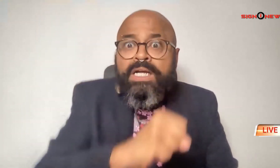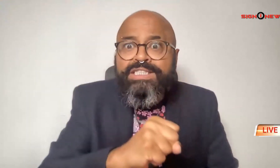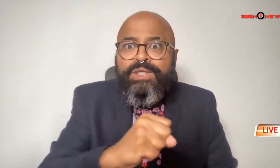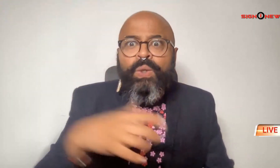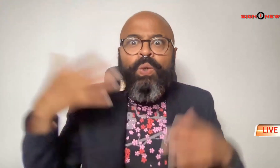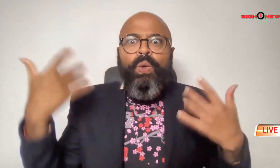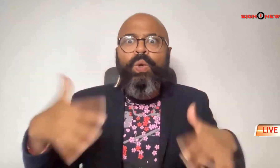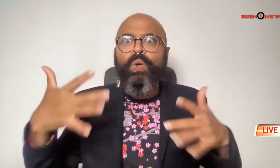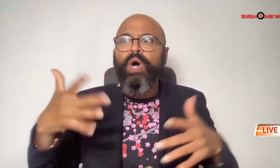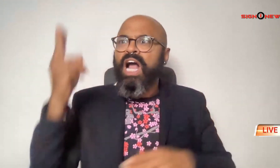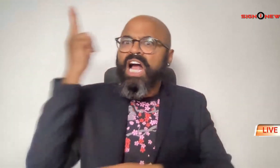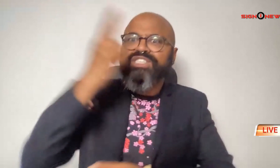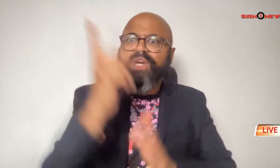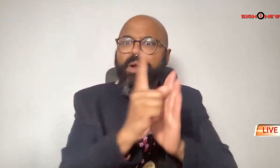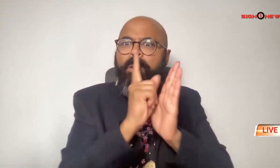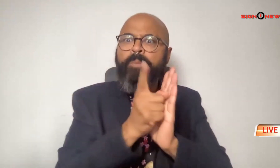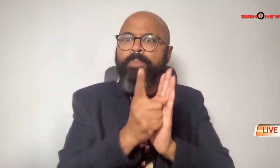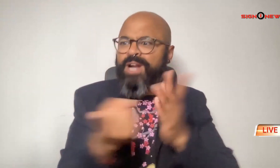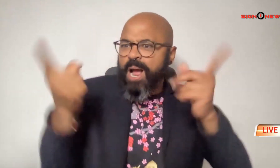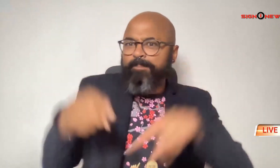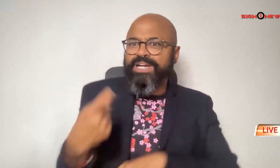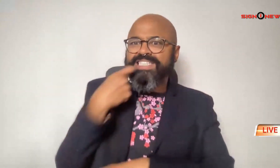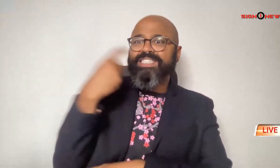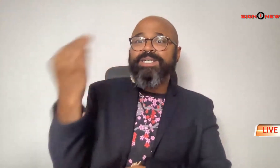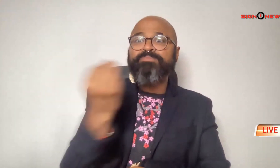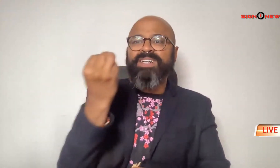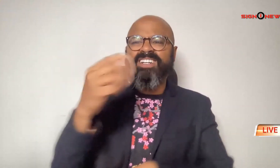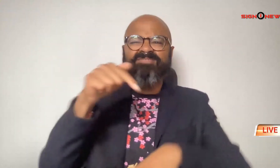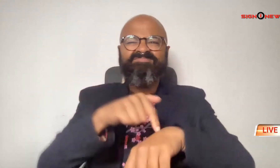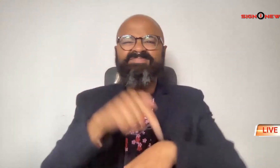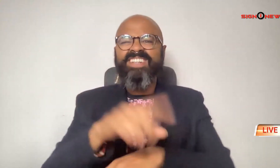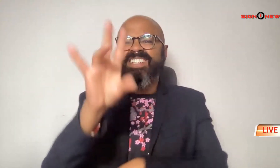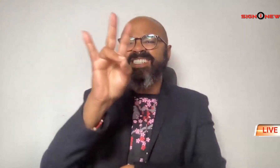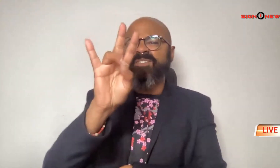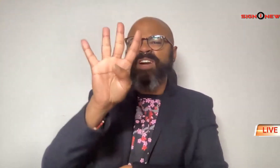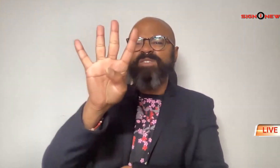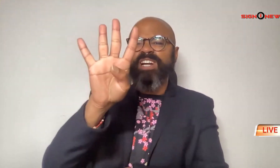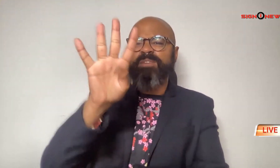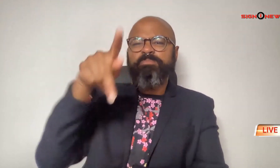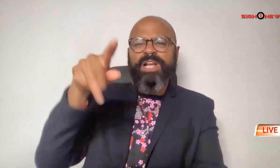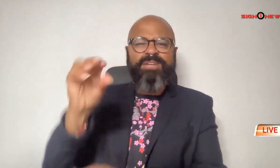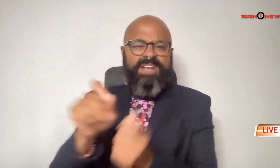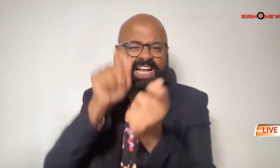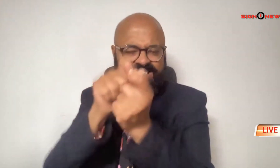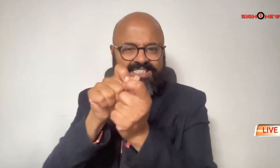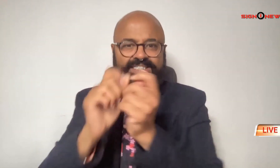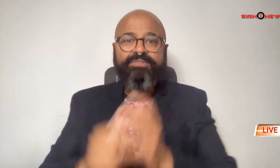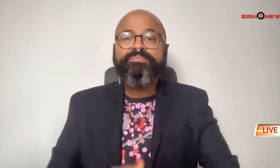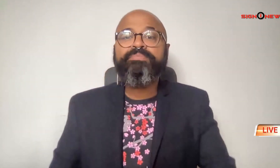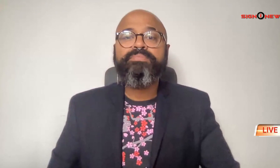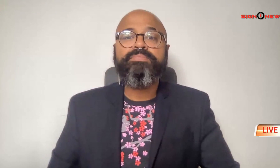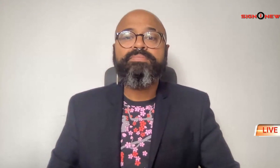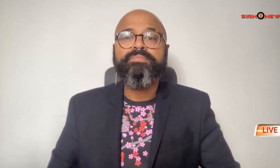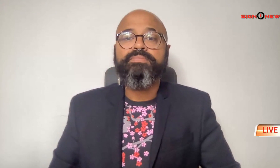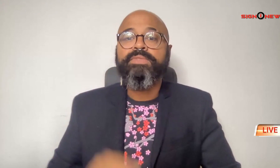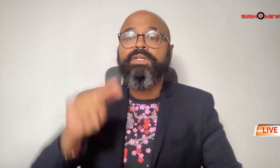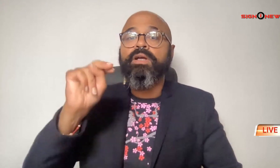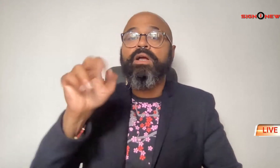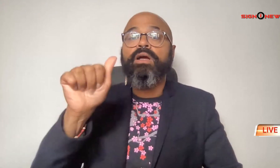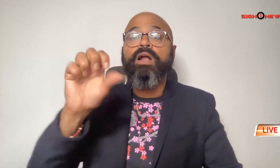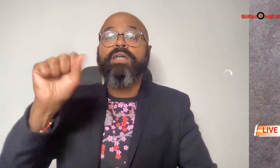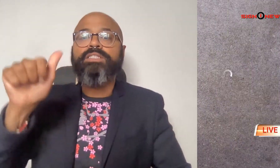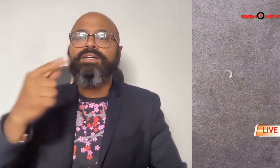if you missed it an historical moment happened on Monday at exactly 7:14 PM NASA successfully